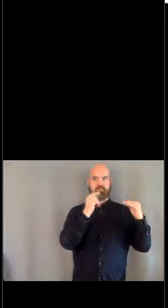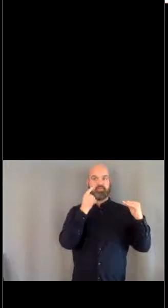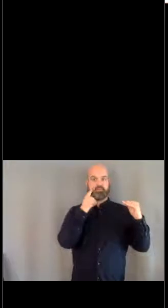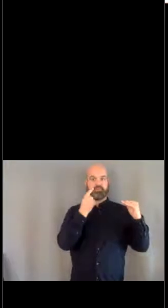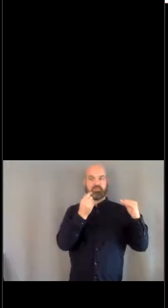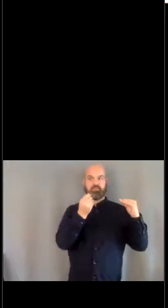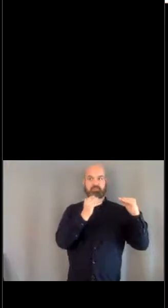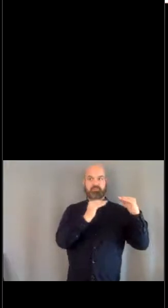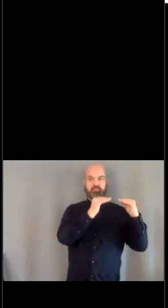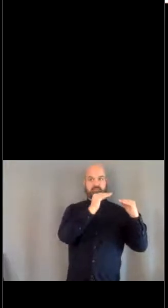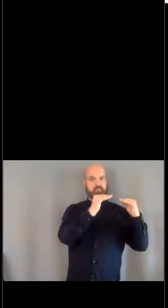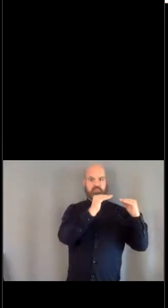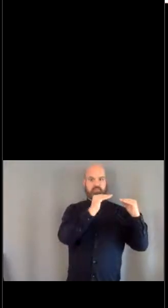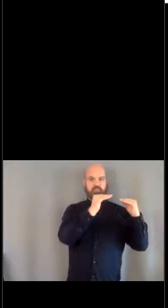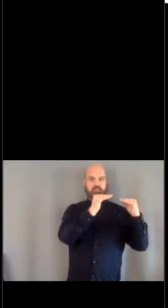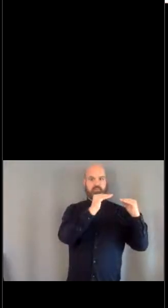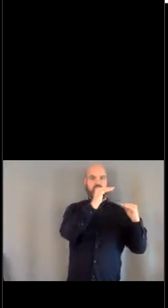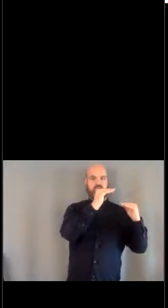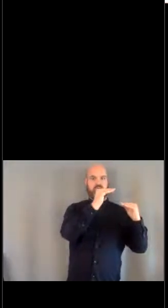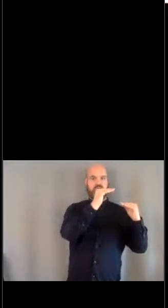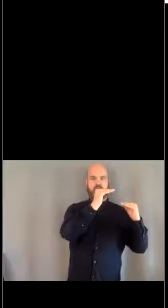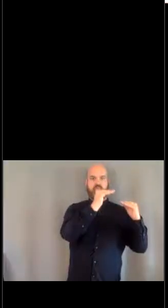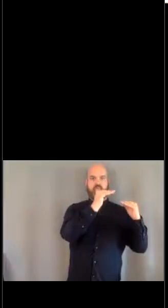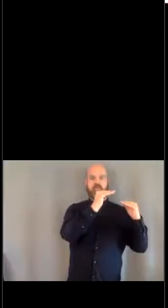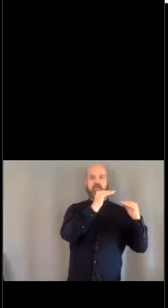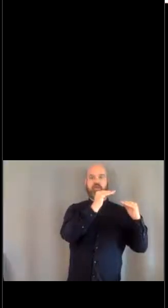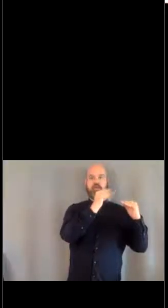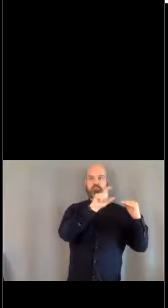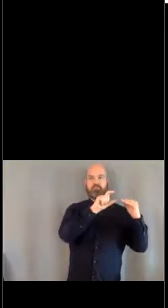somebody living in a household with the person with a disability,